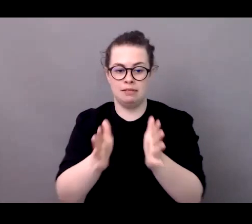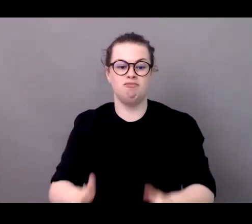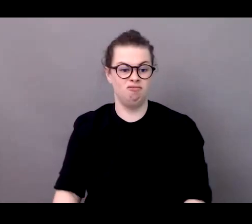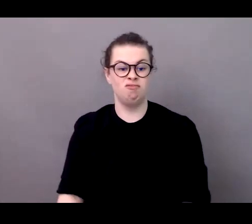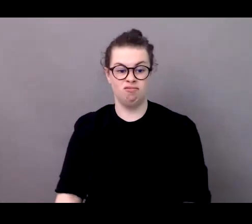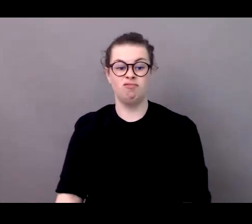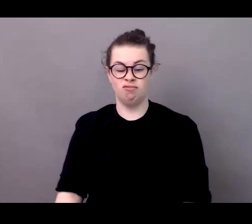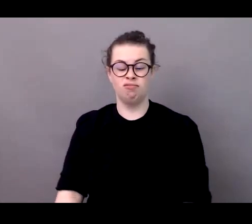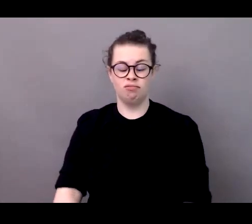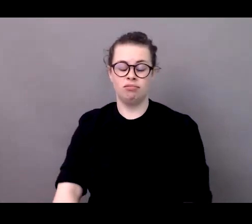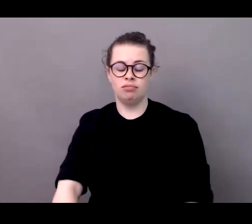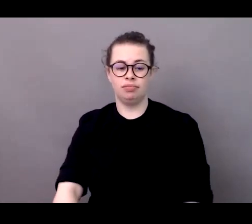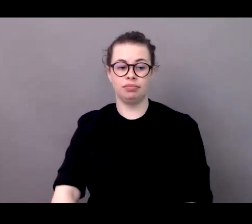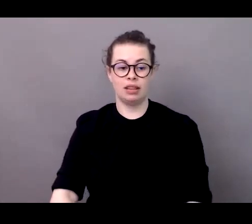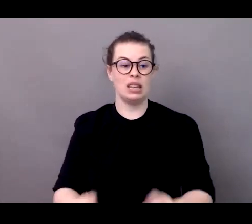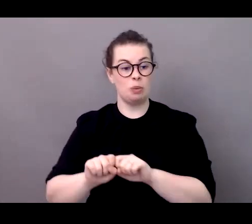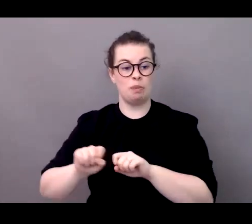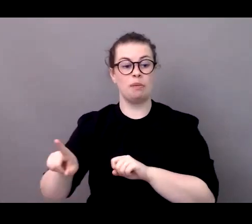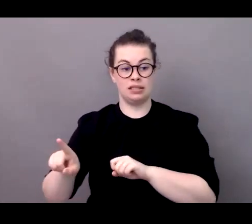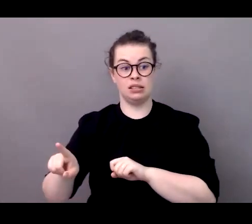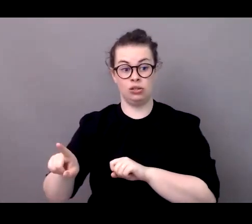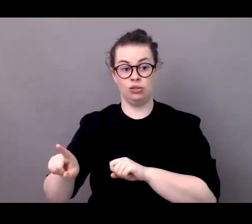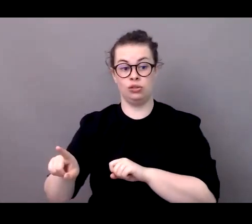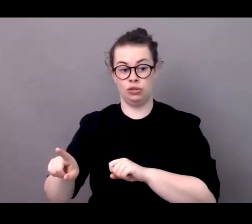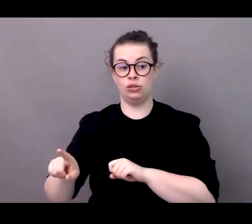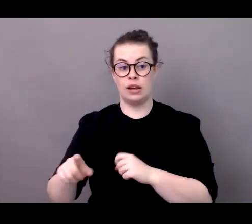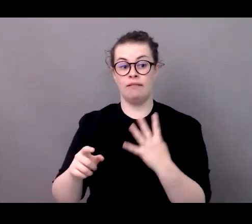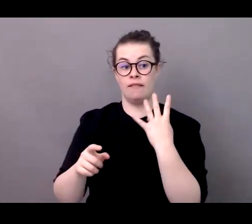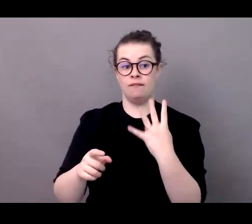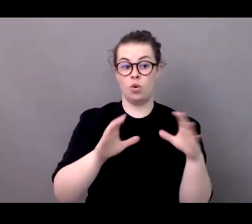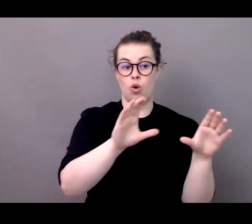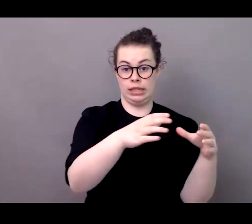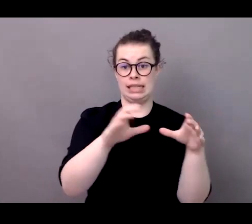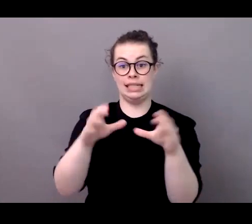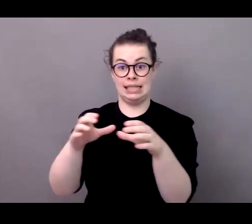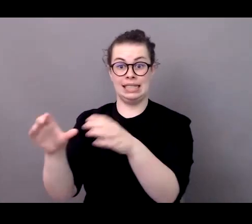each team has a separate section of the document that they are responsible for drafting.